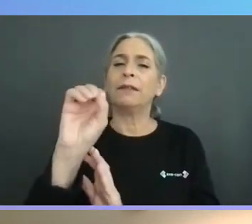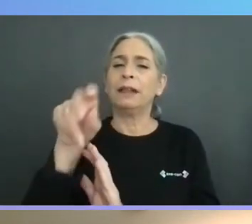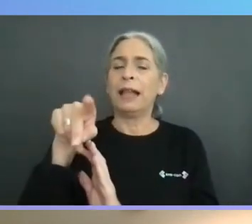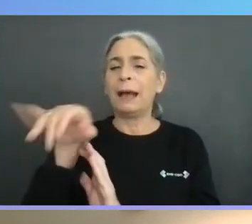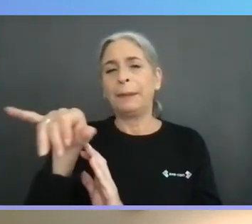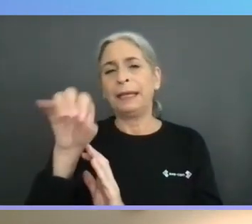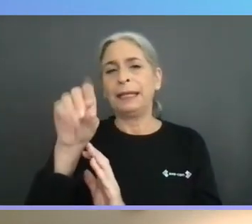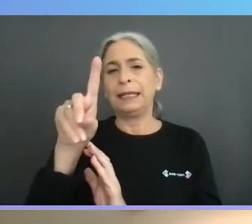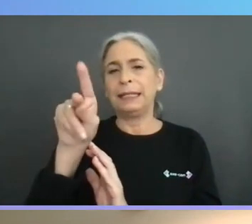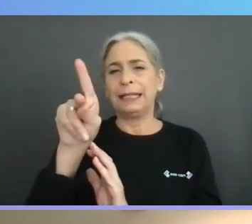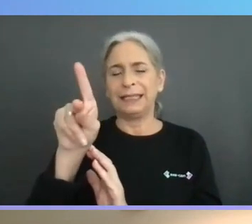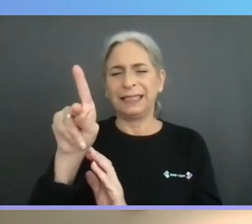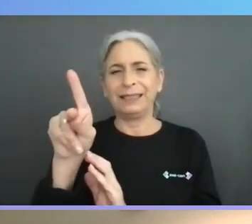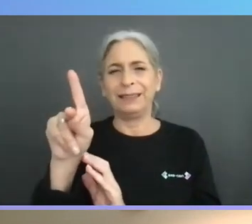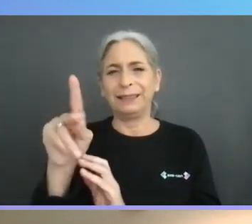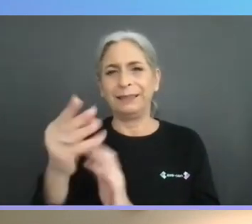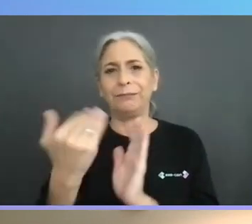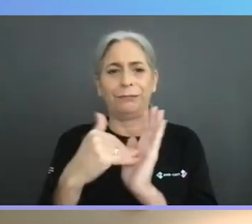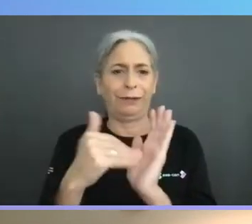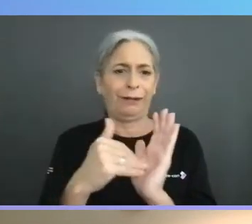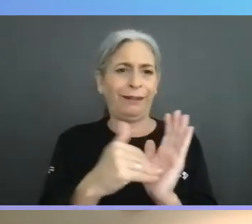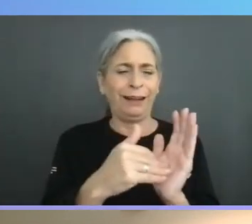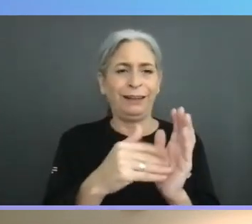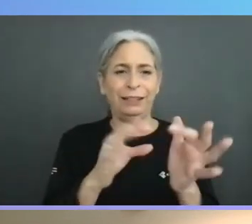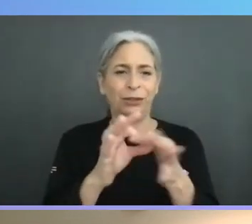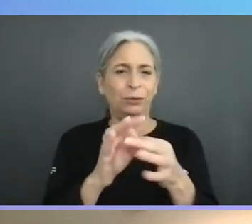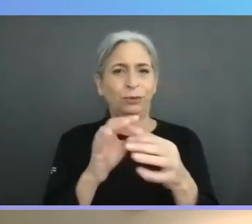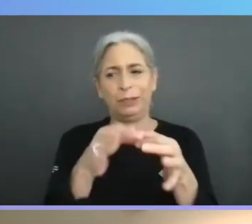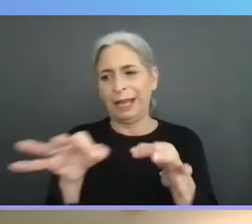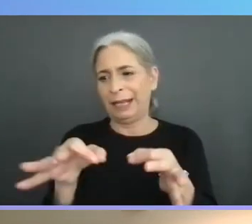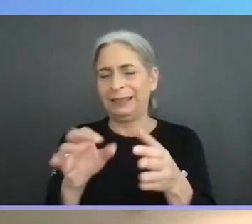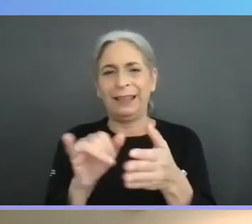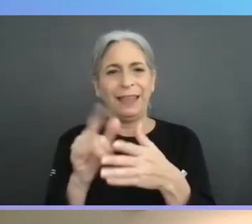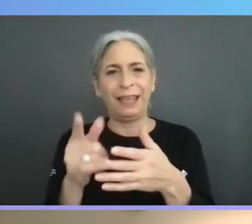redundant to the text. Uh which is save. So it could be argued